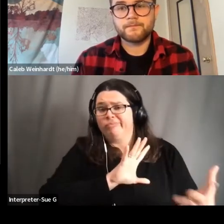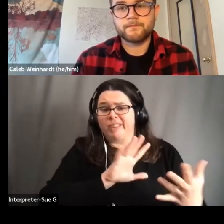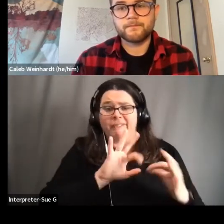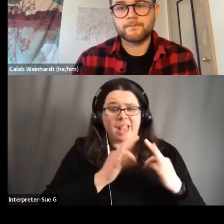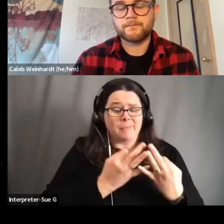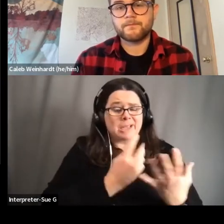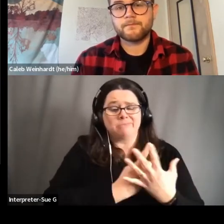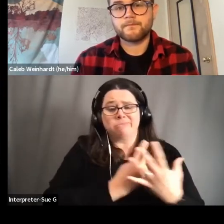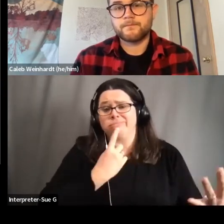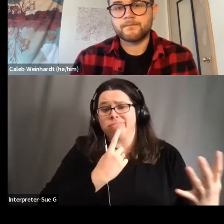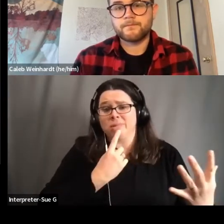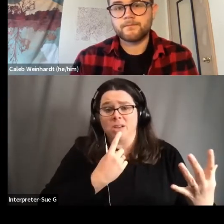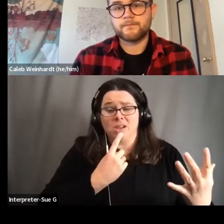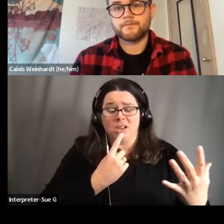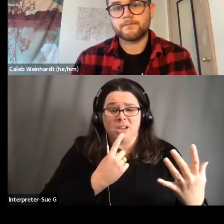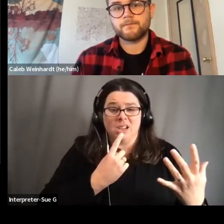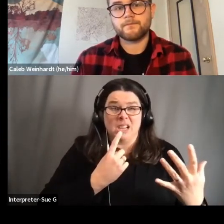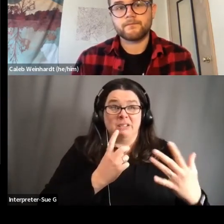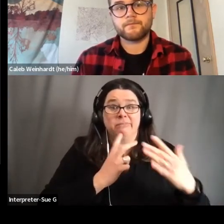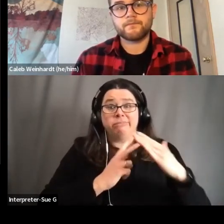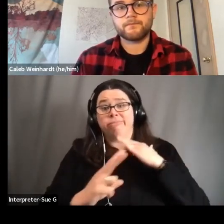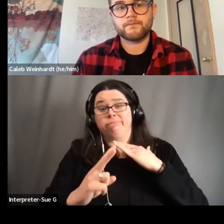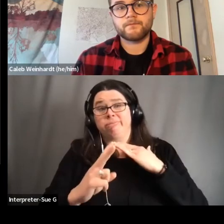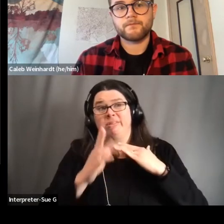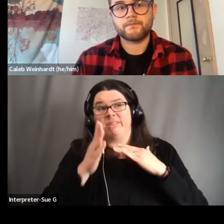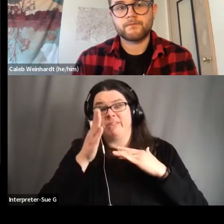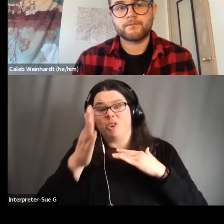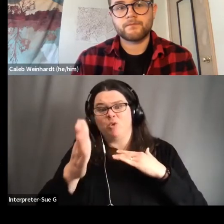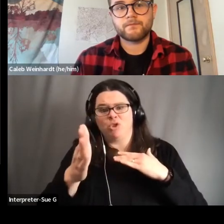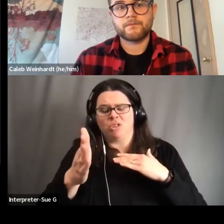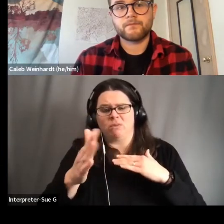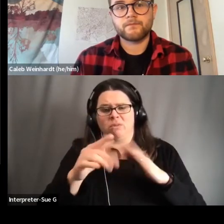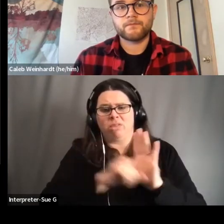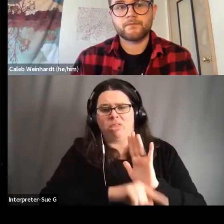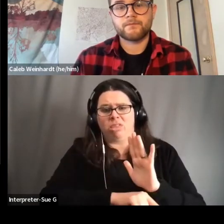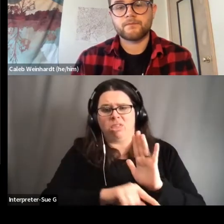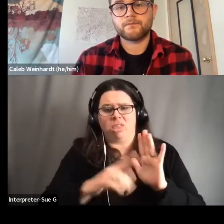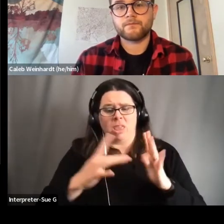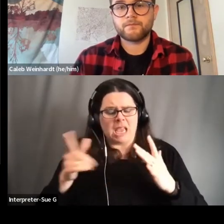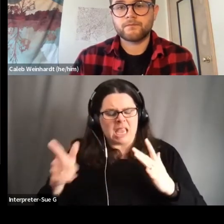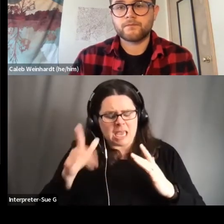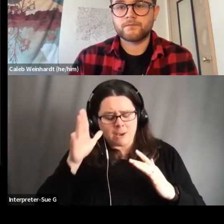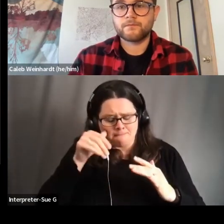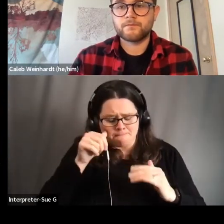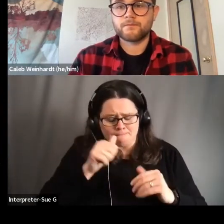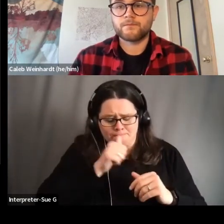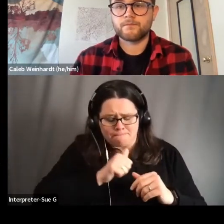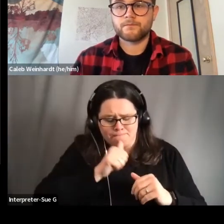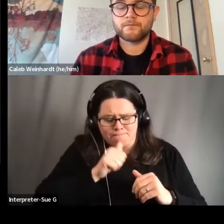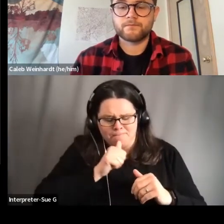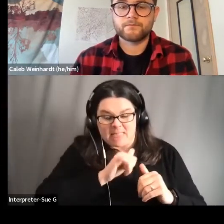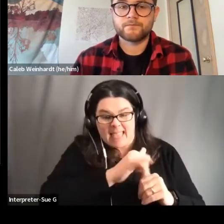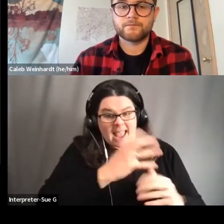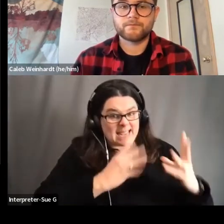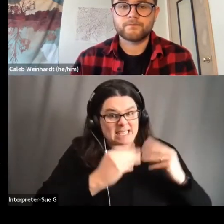with very bleak prospects for the future to, he was just so determined to not let that experience destroy his life